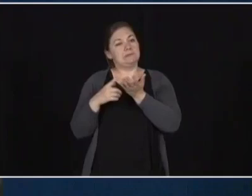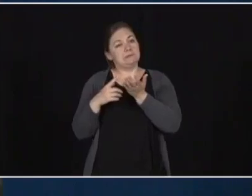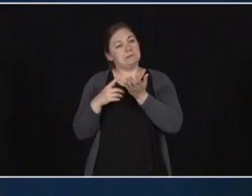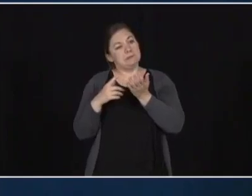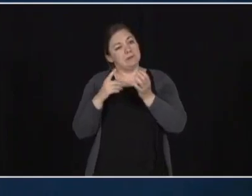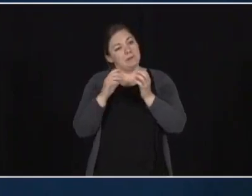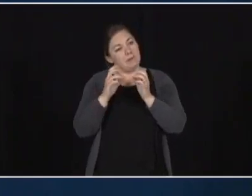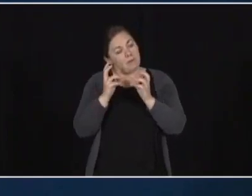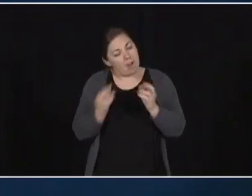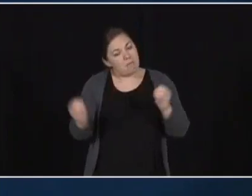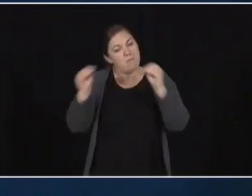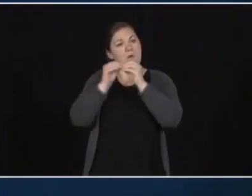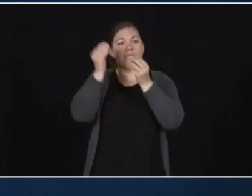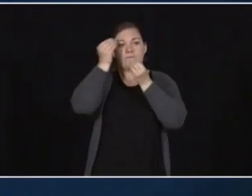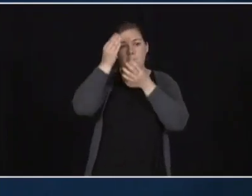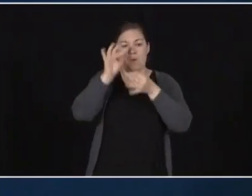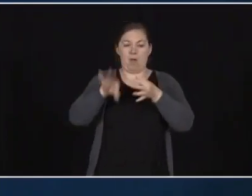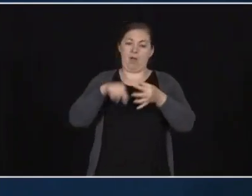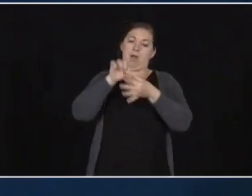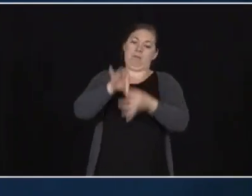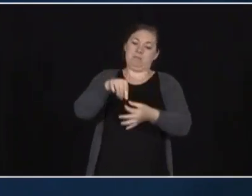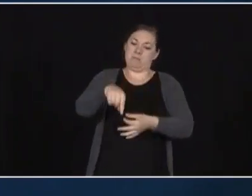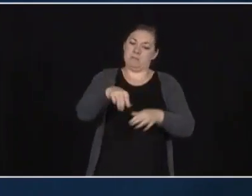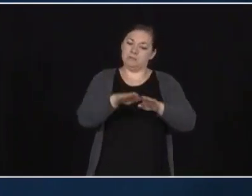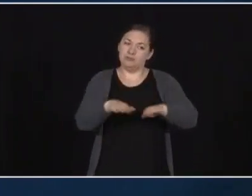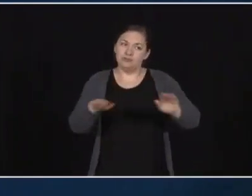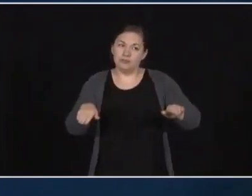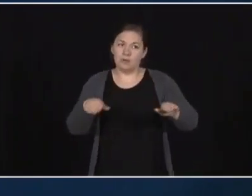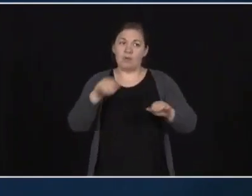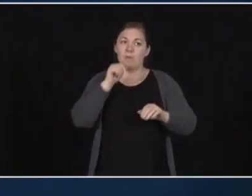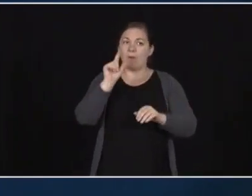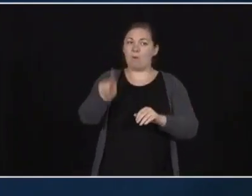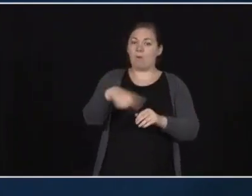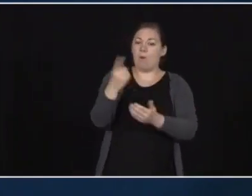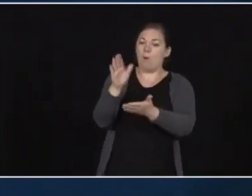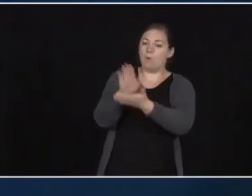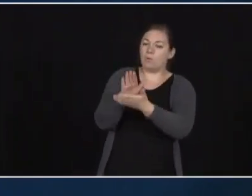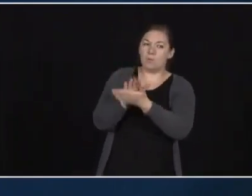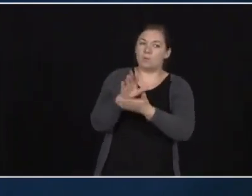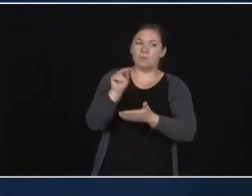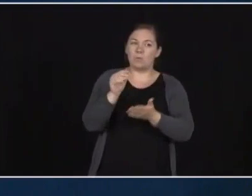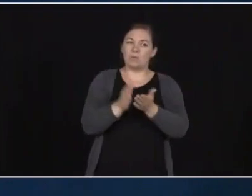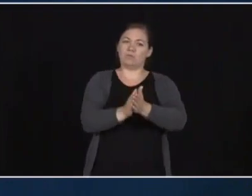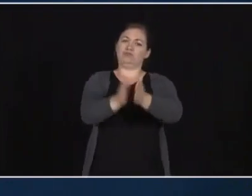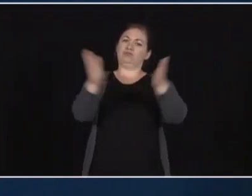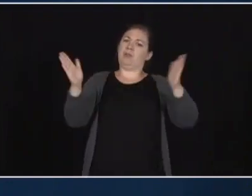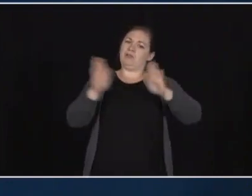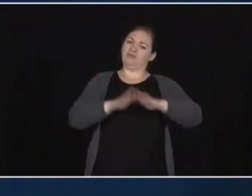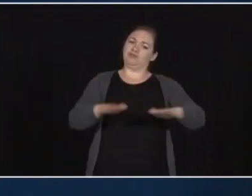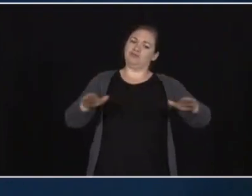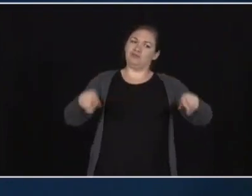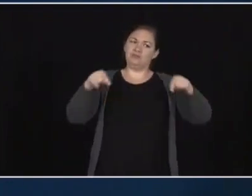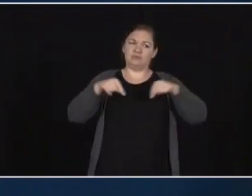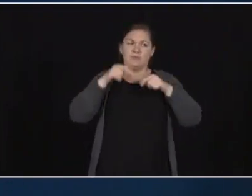what is present in the community of children. Not just in schooling but also with children and of course teachers and other staff that are